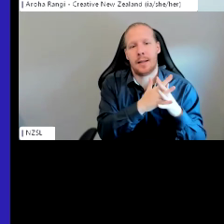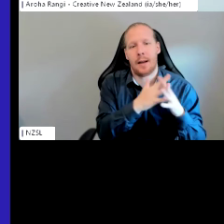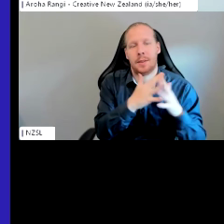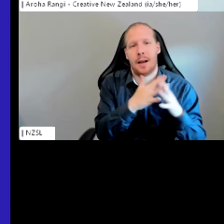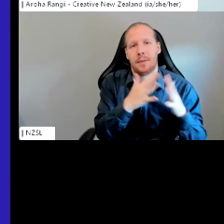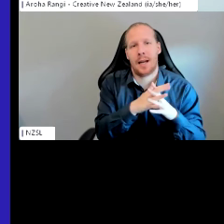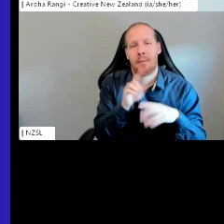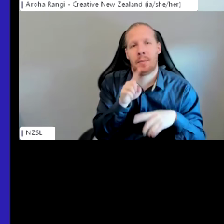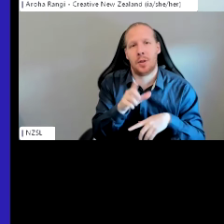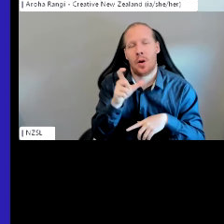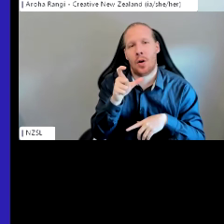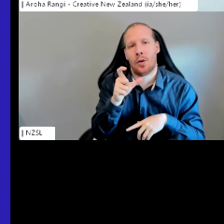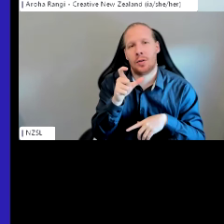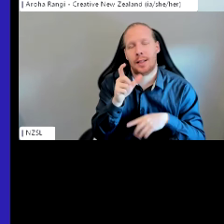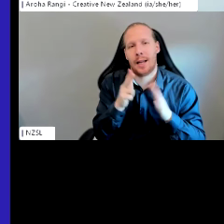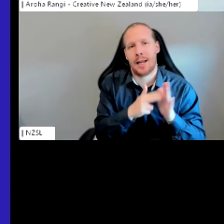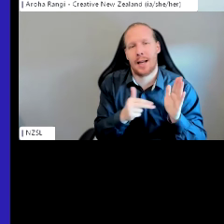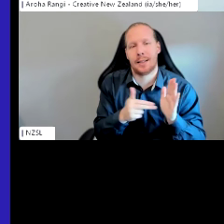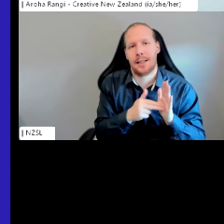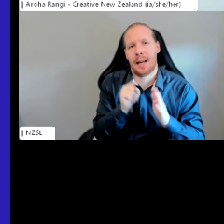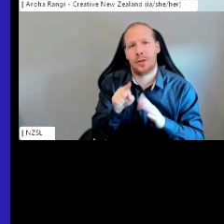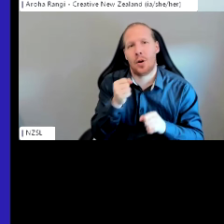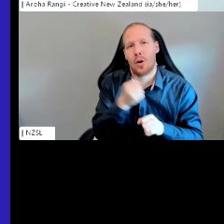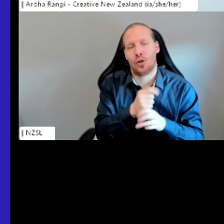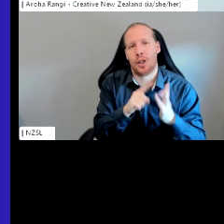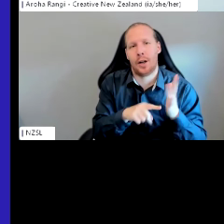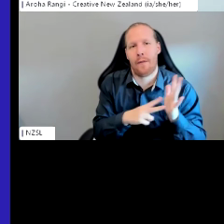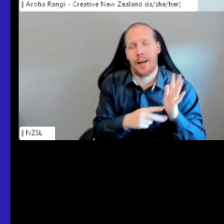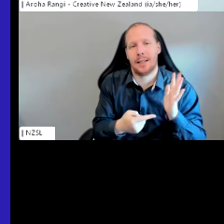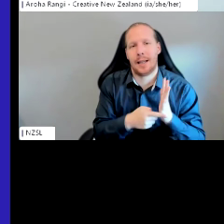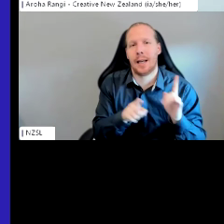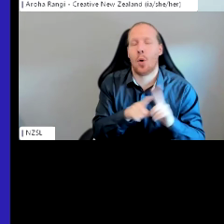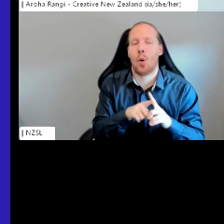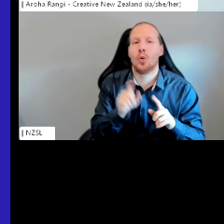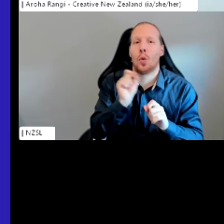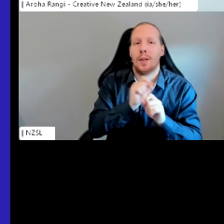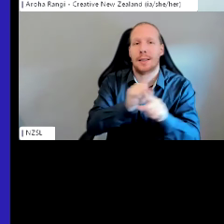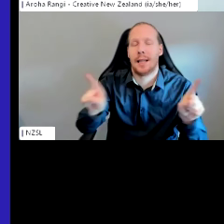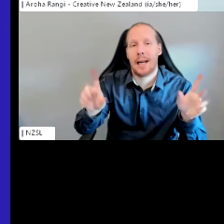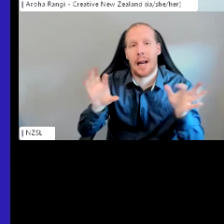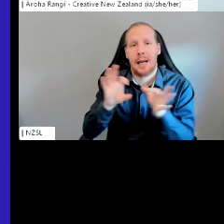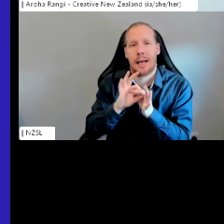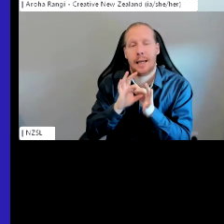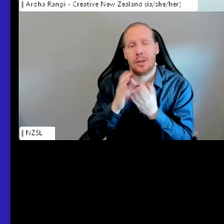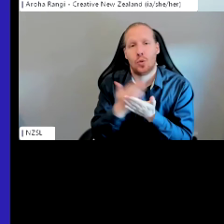uh we'll send you a link so you can revisit the presentation or share it with colleagues who couldn't attend. We'll try and provide responses to any